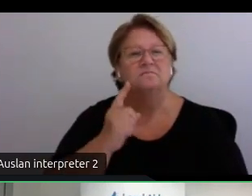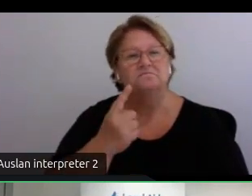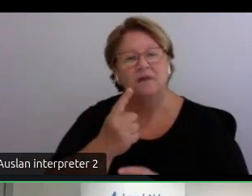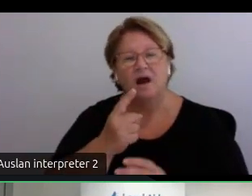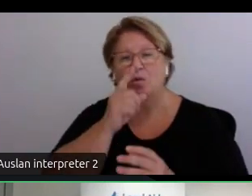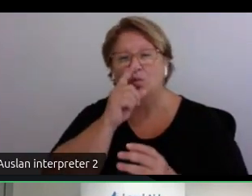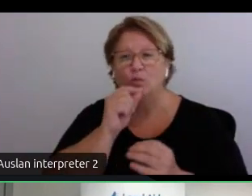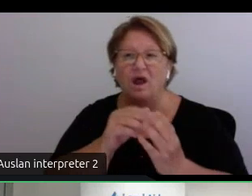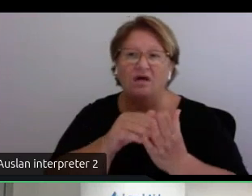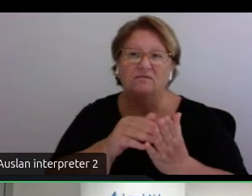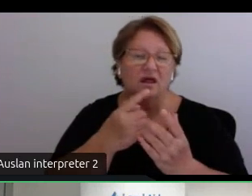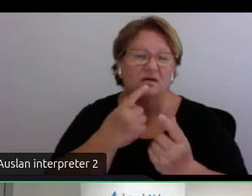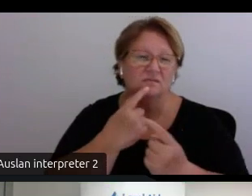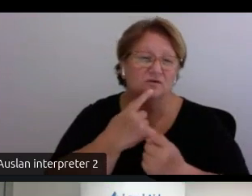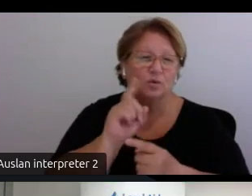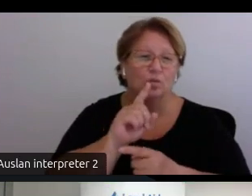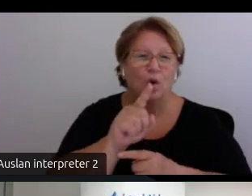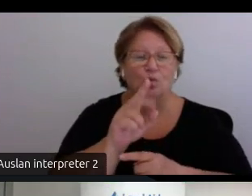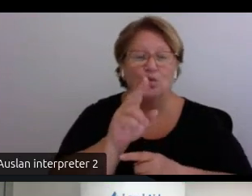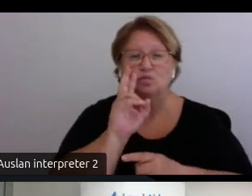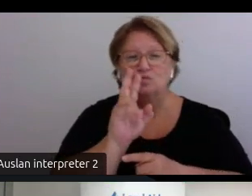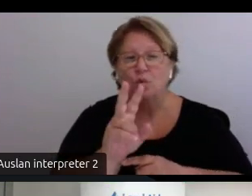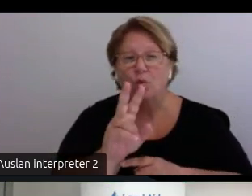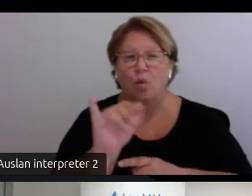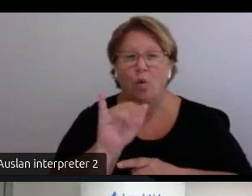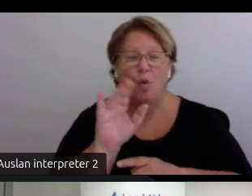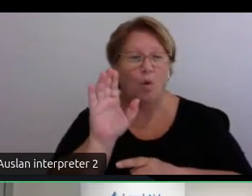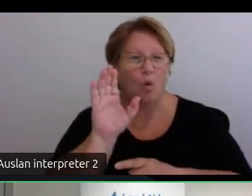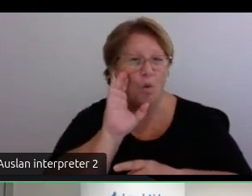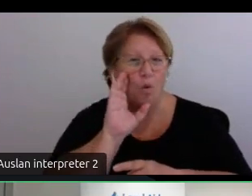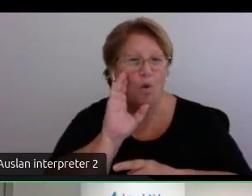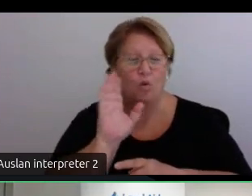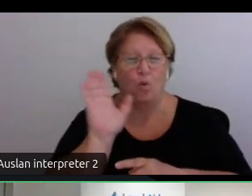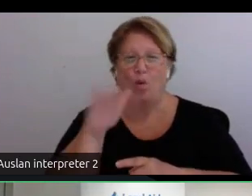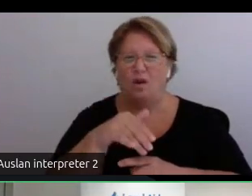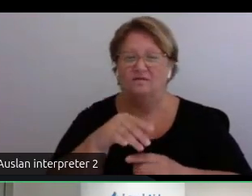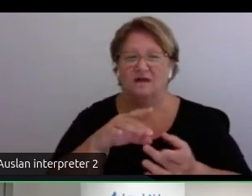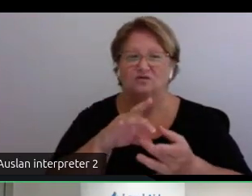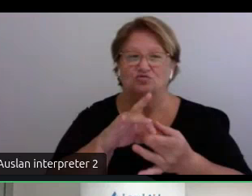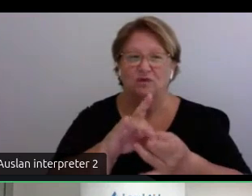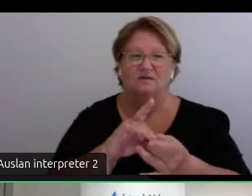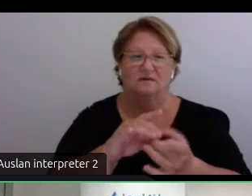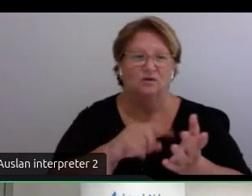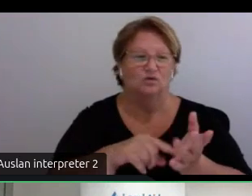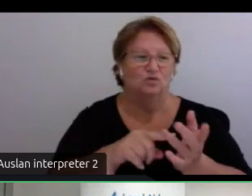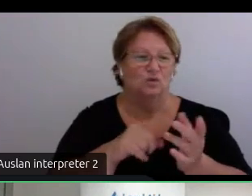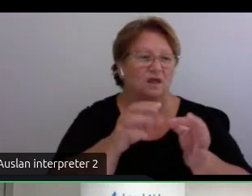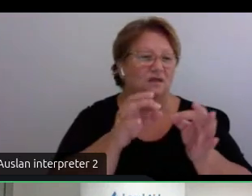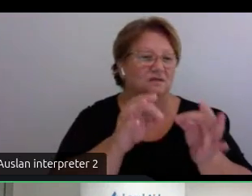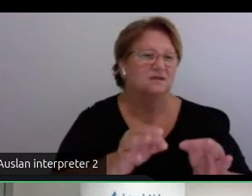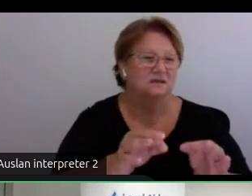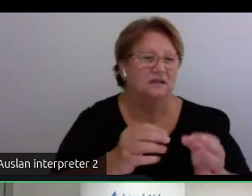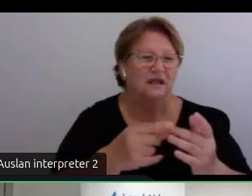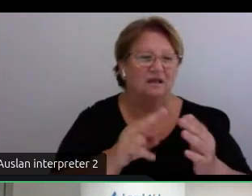you saw, what you heard. Yeah. All is relevant information to that decision about whether you're